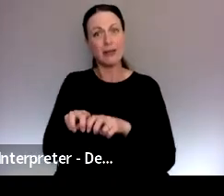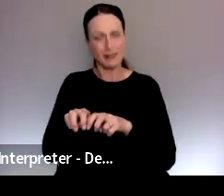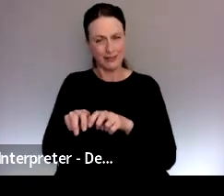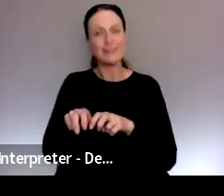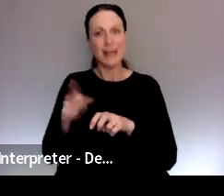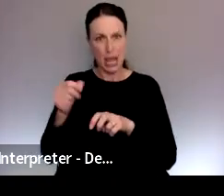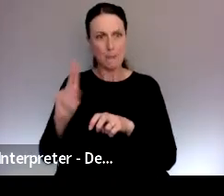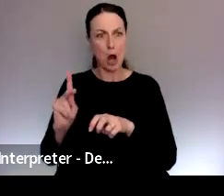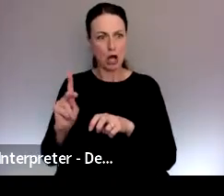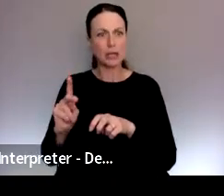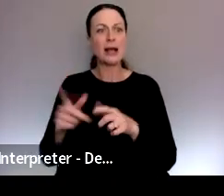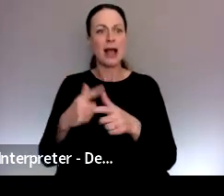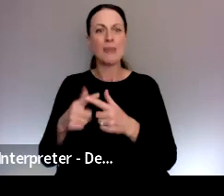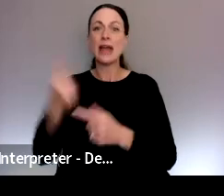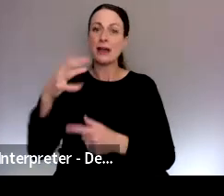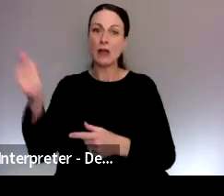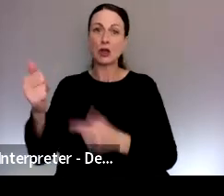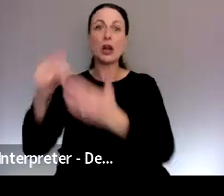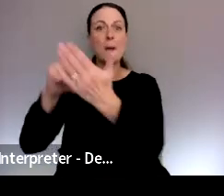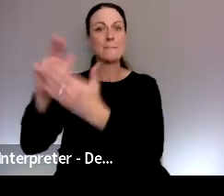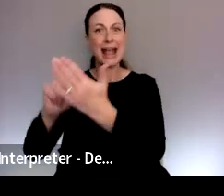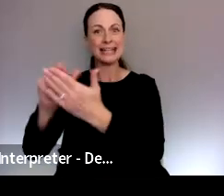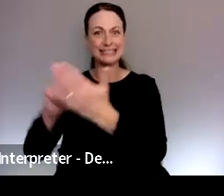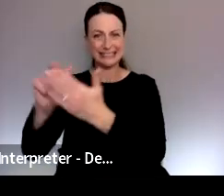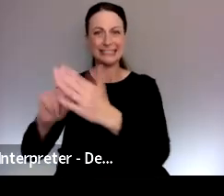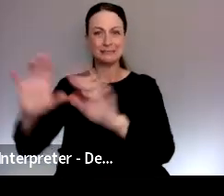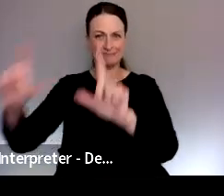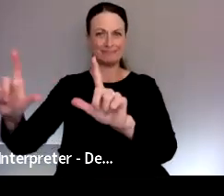a watercolor palette and a painting on a table.